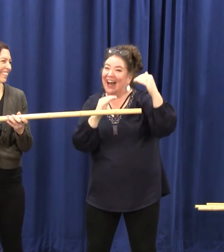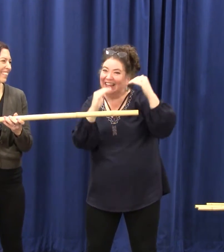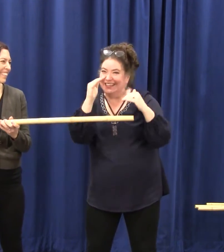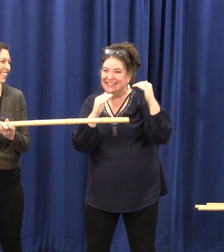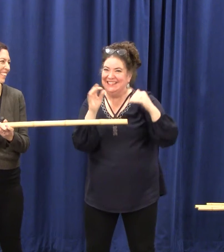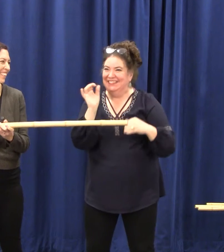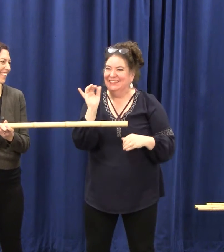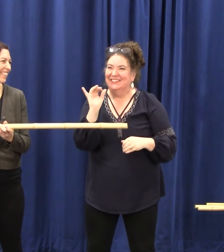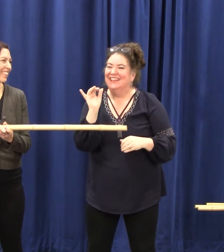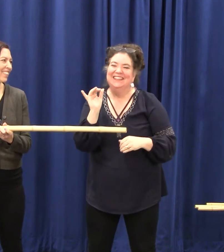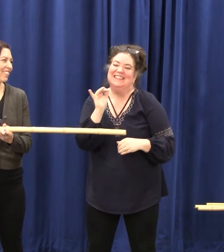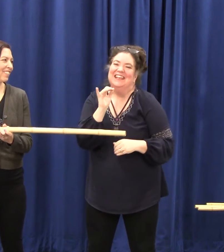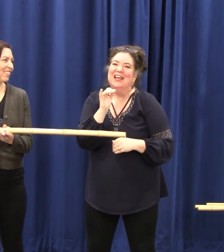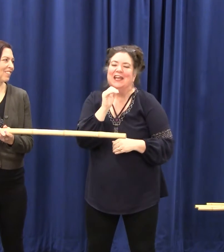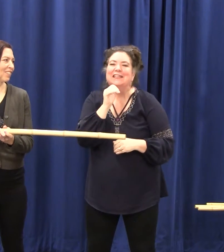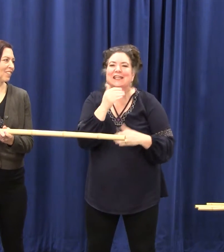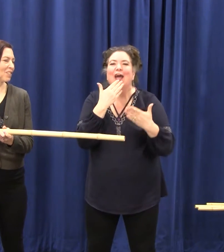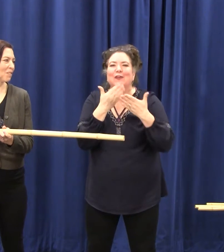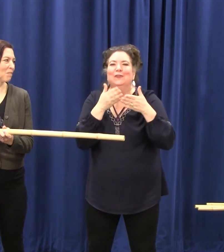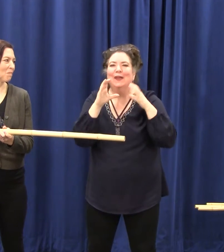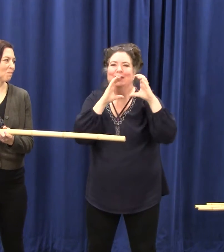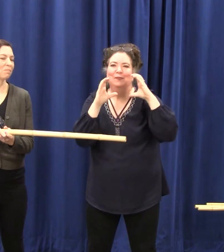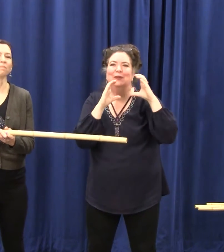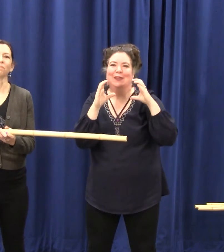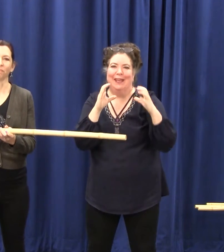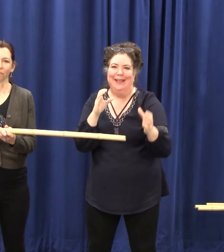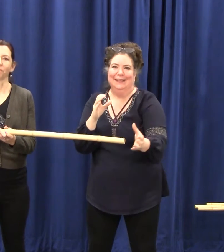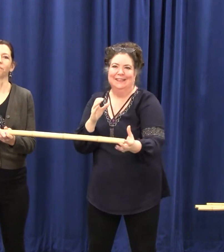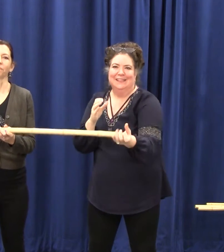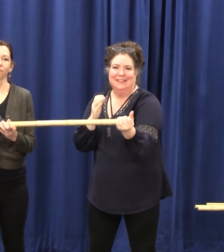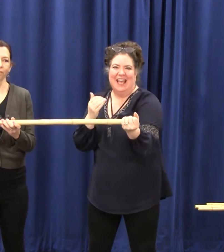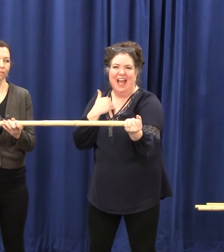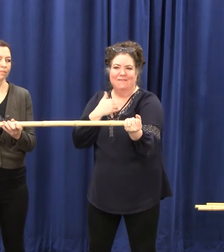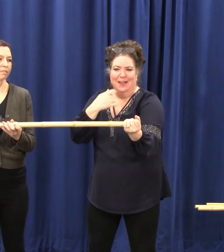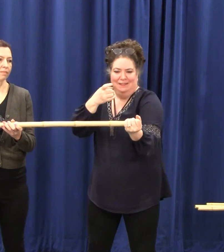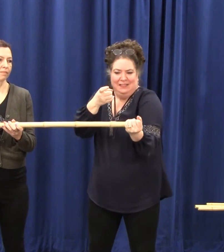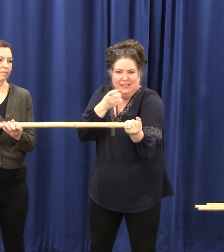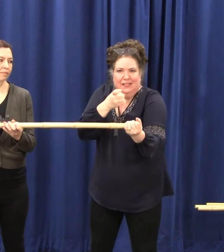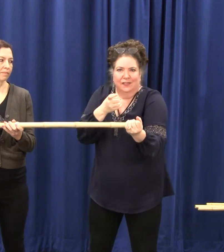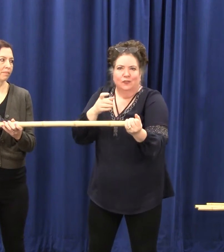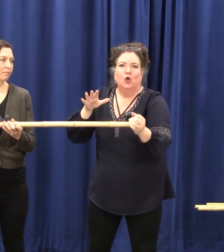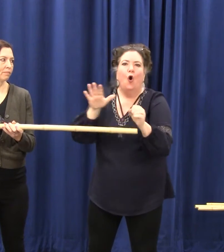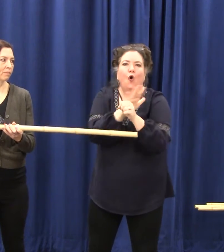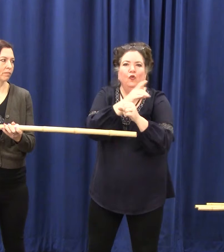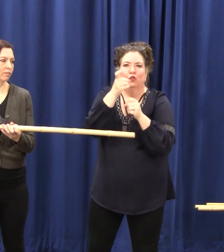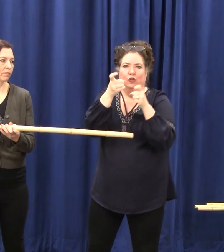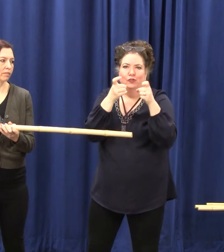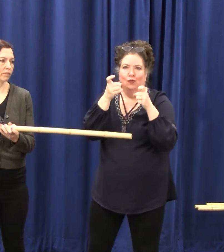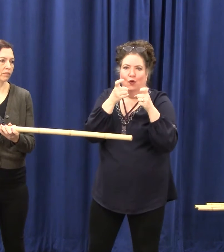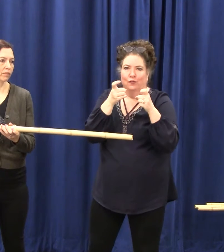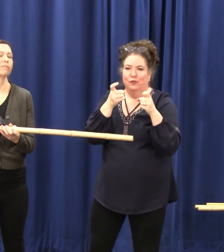off balance too, it's it's not a good way to communicate, to have that total control.